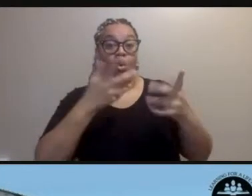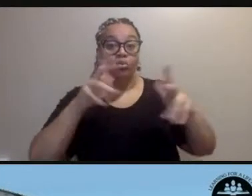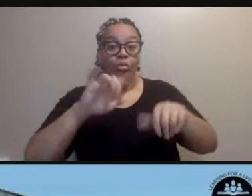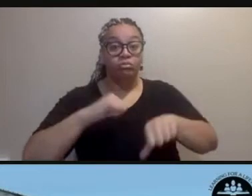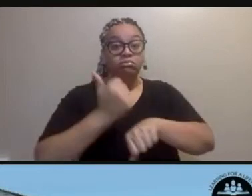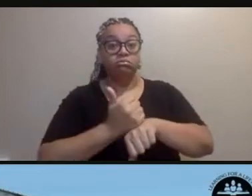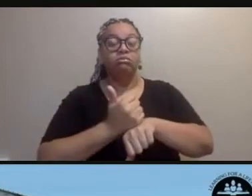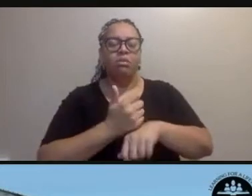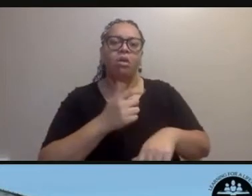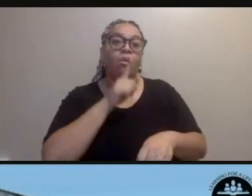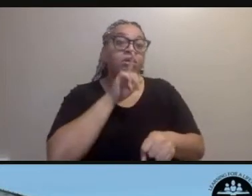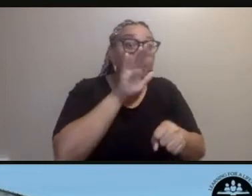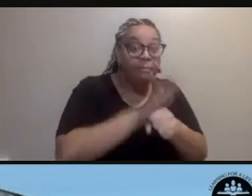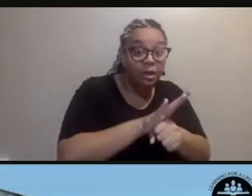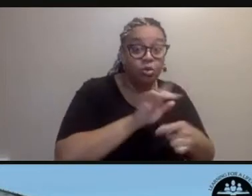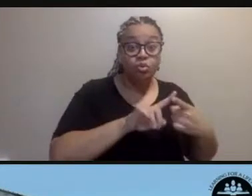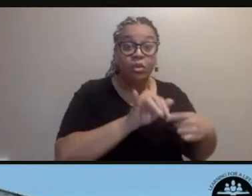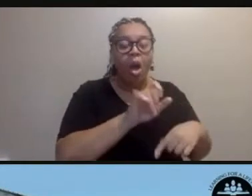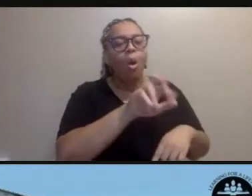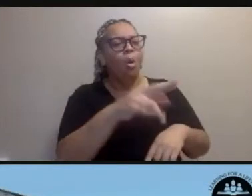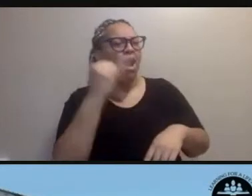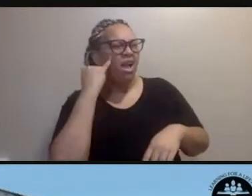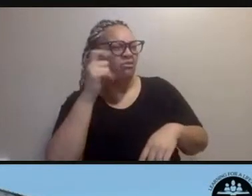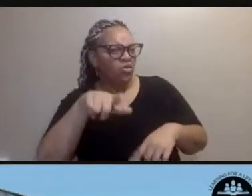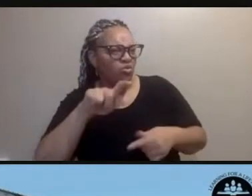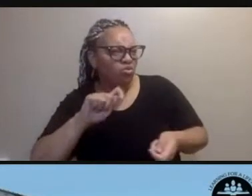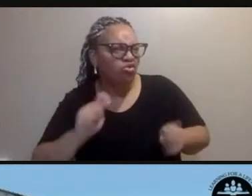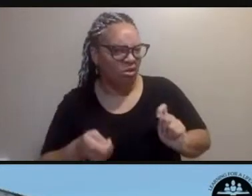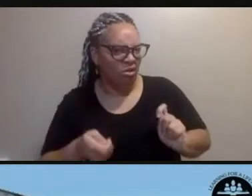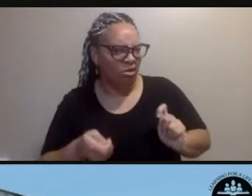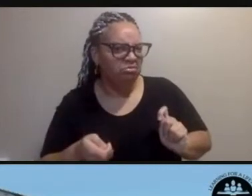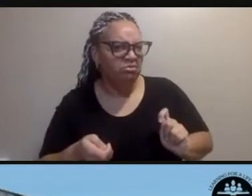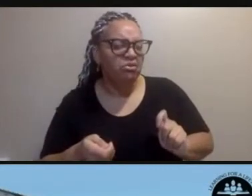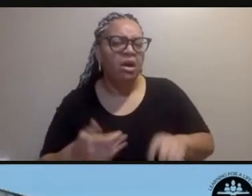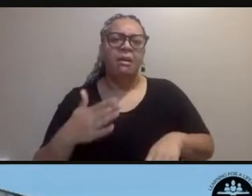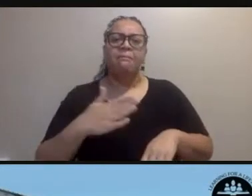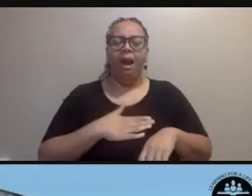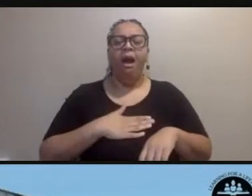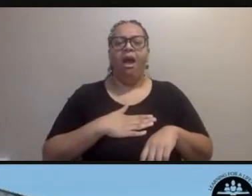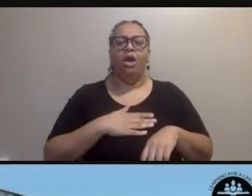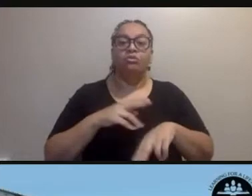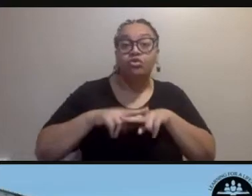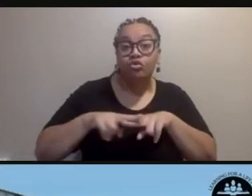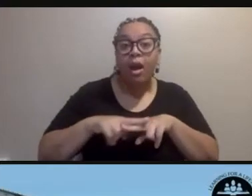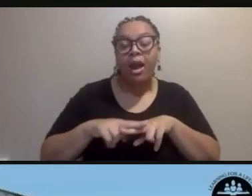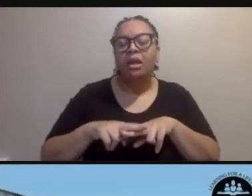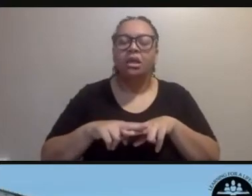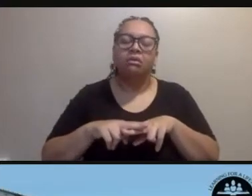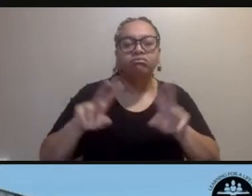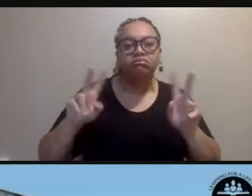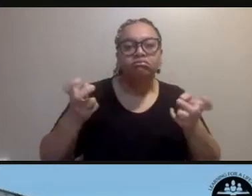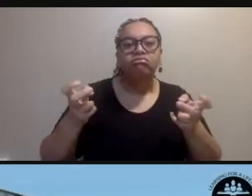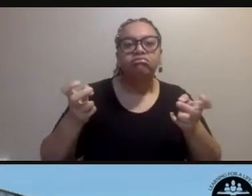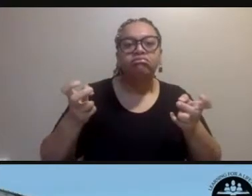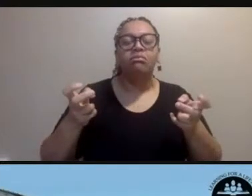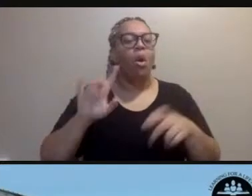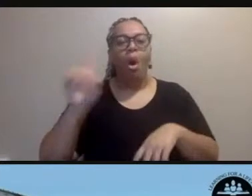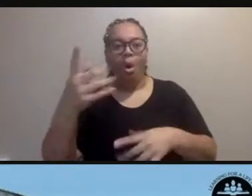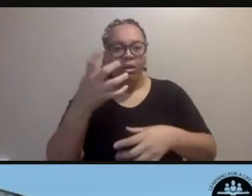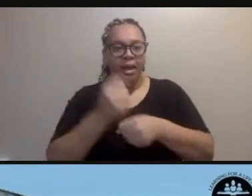DETERMINE IF THEY ARE REALLY